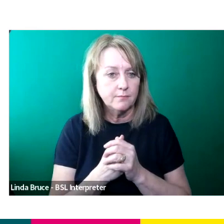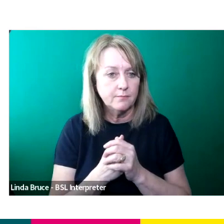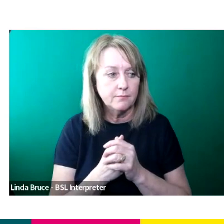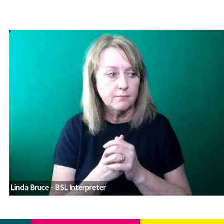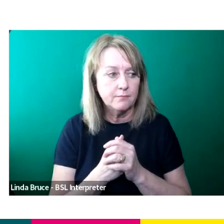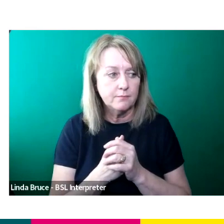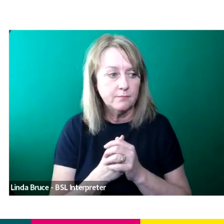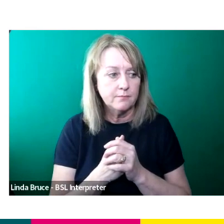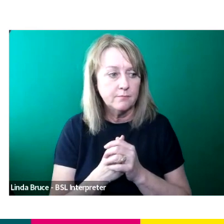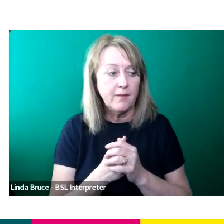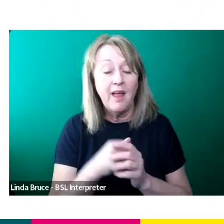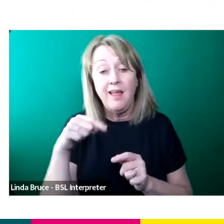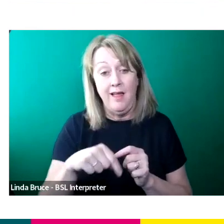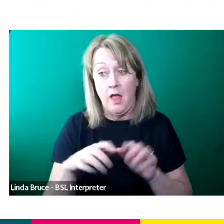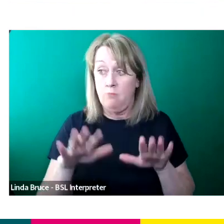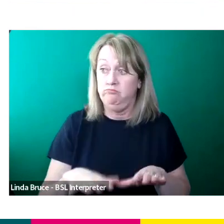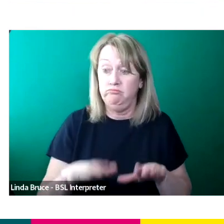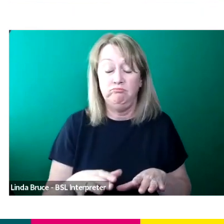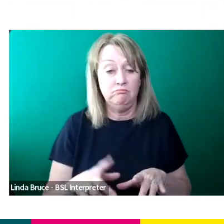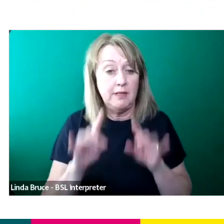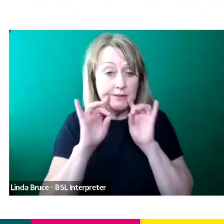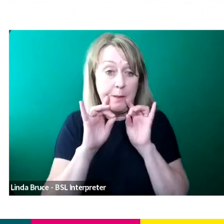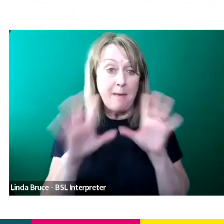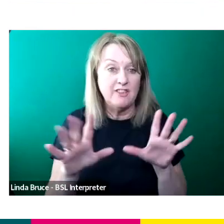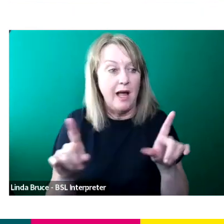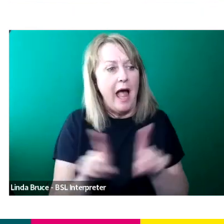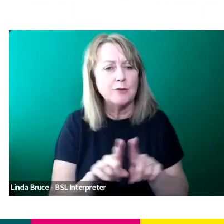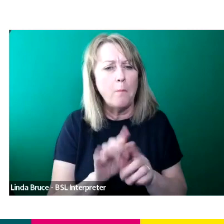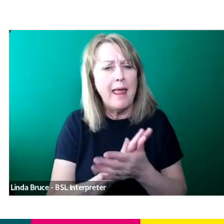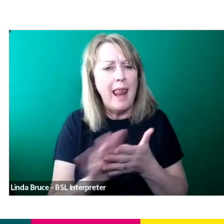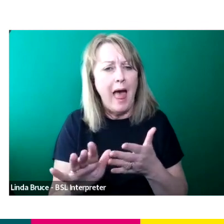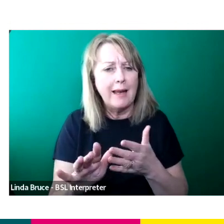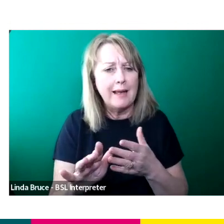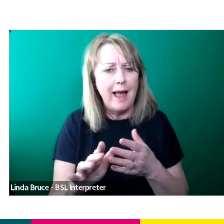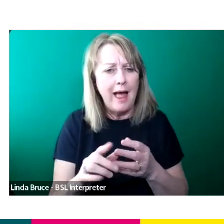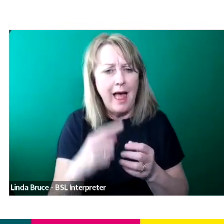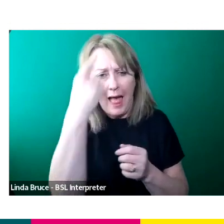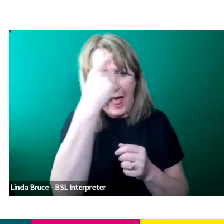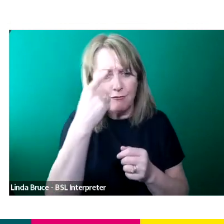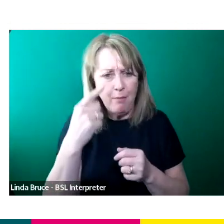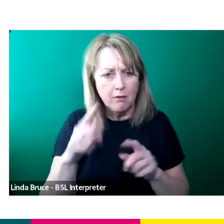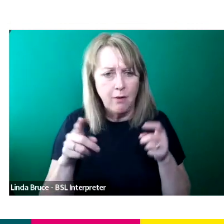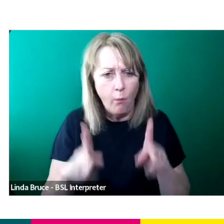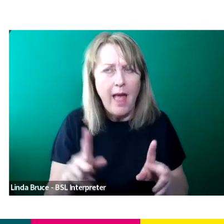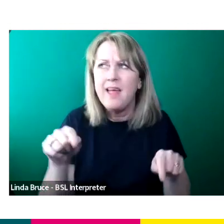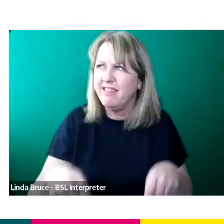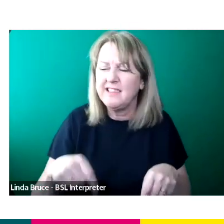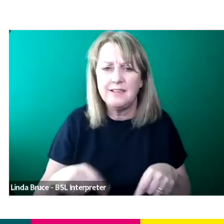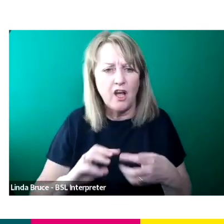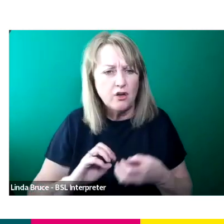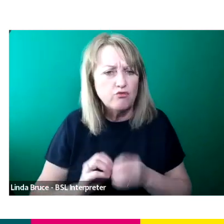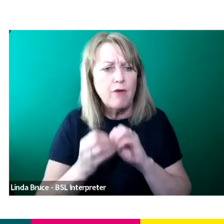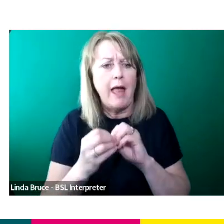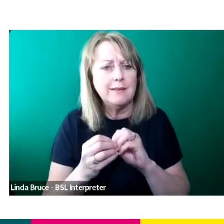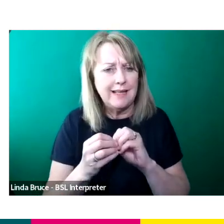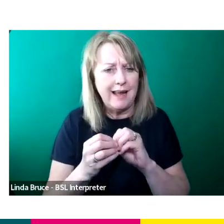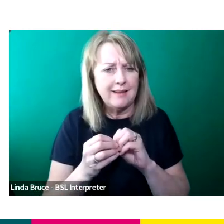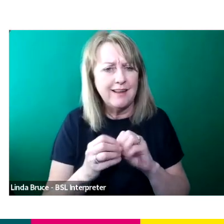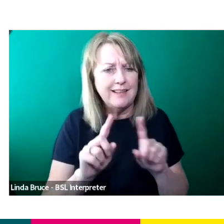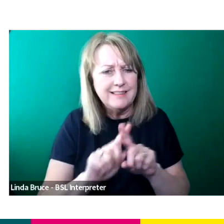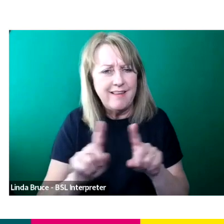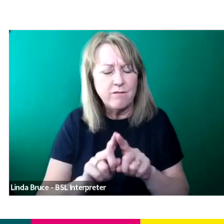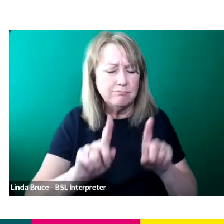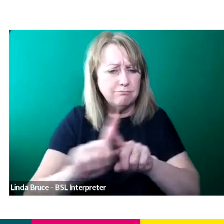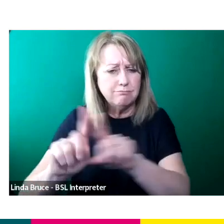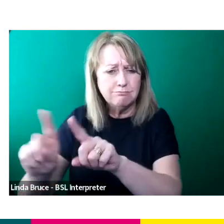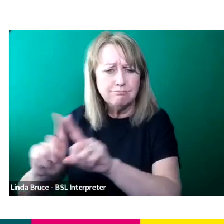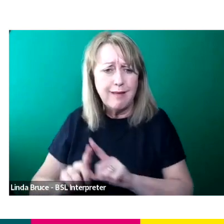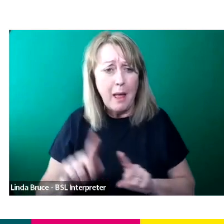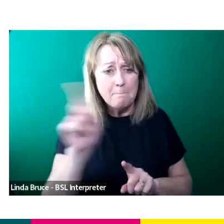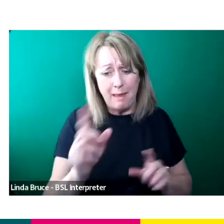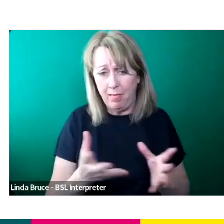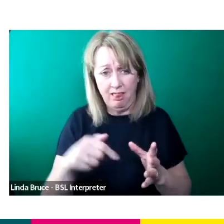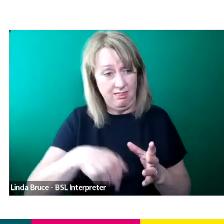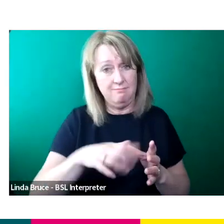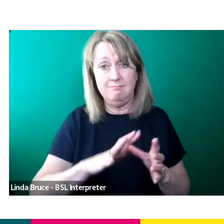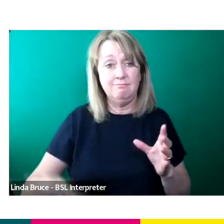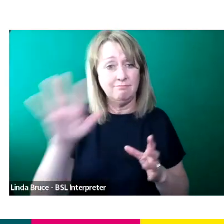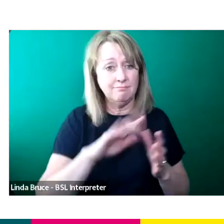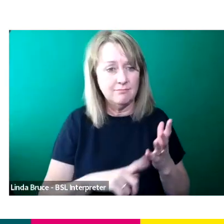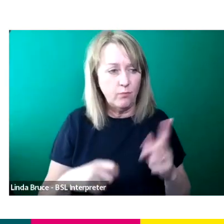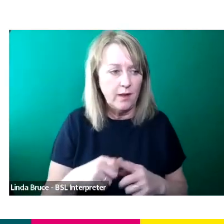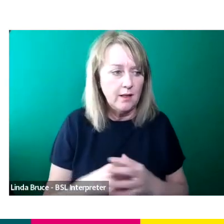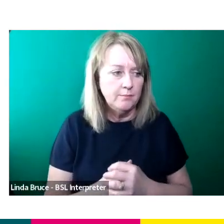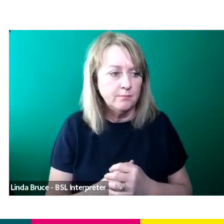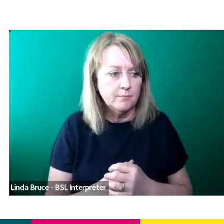I don't mean in a Harry Potter way, I mean it's a dynamic creative melting pot.”